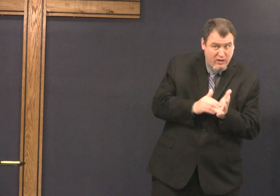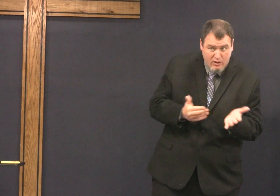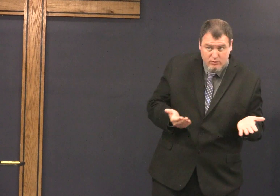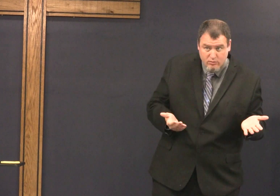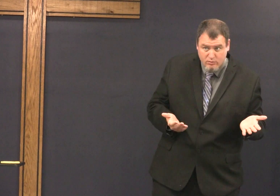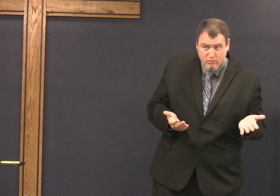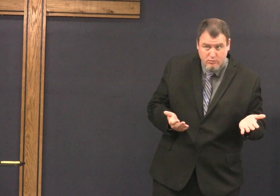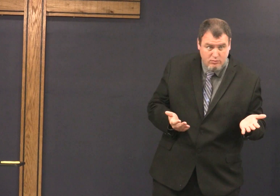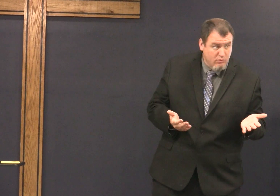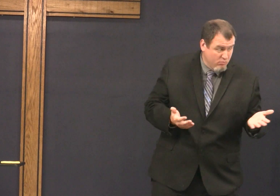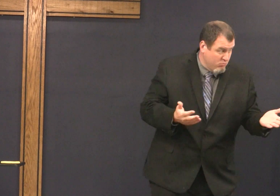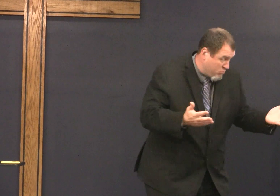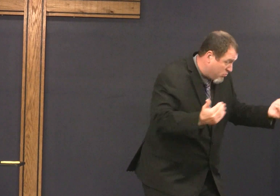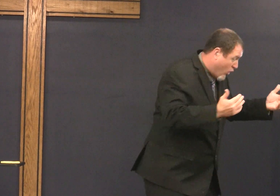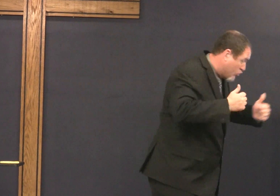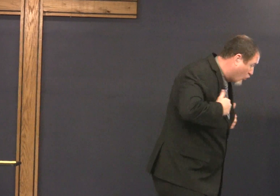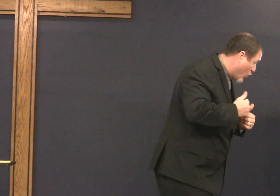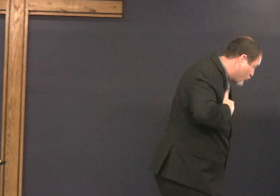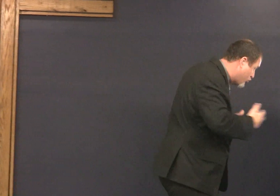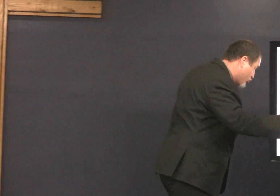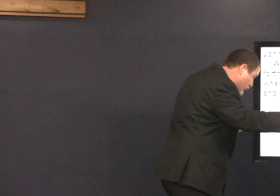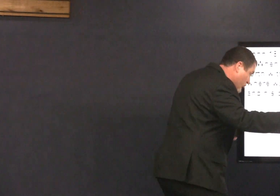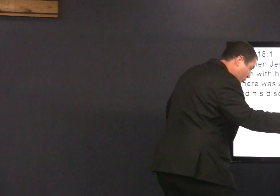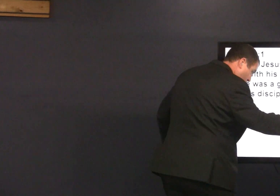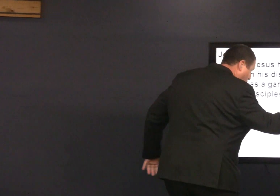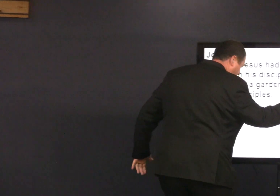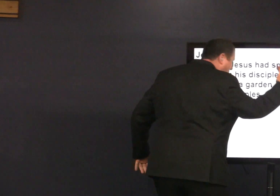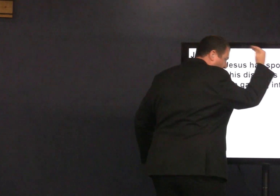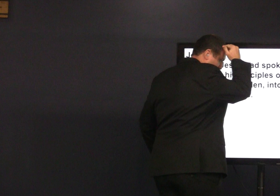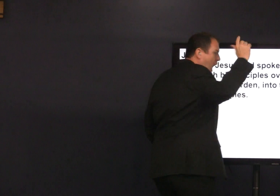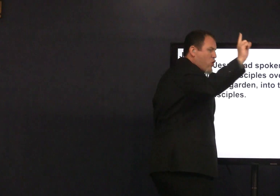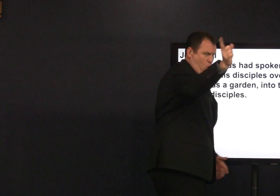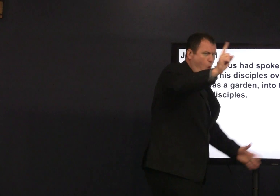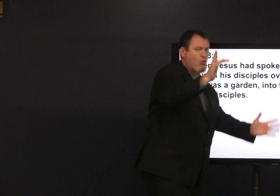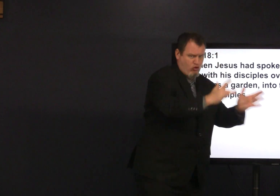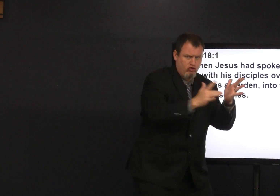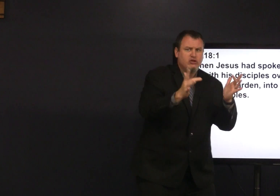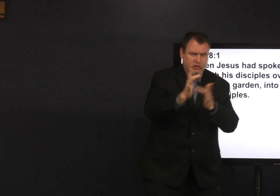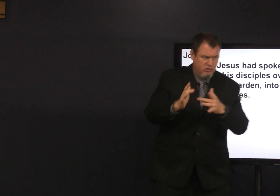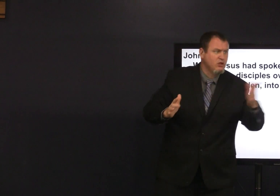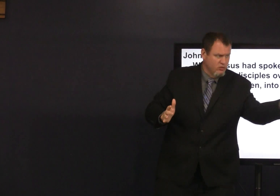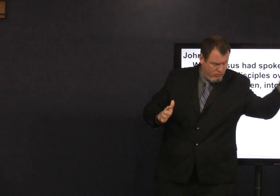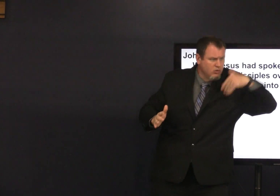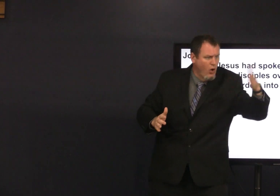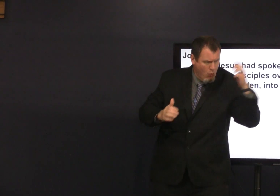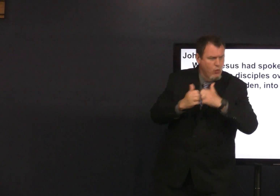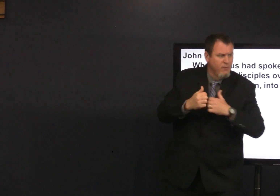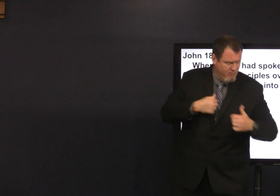you probably went back to the upper room again and brought the soldiers with him so they knew exactly where Jesus was